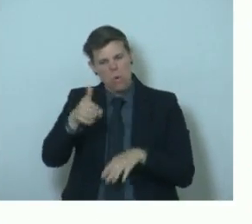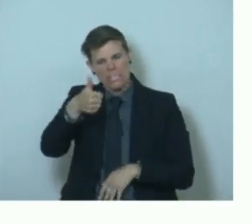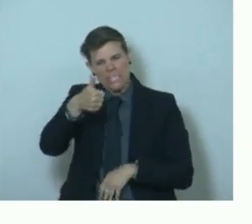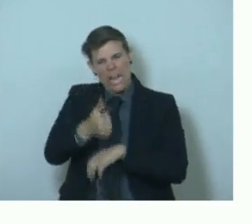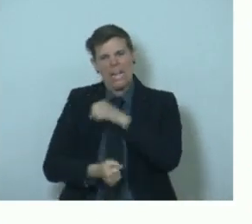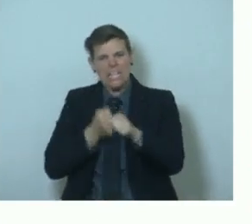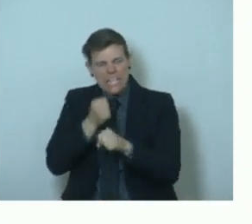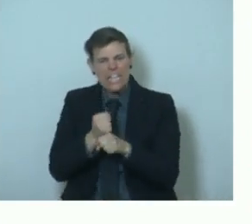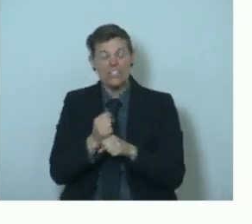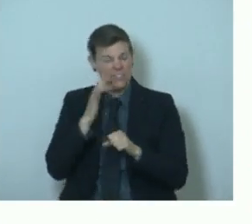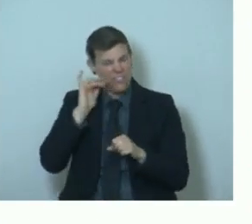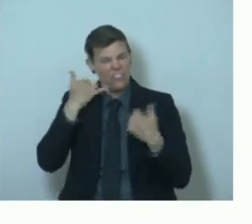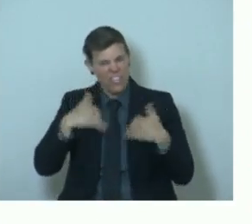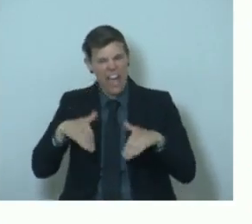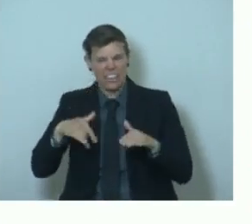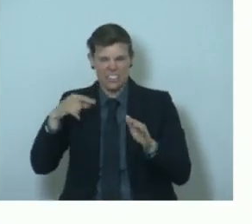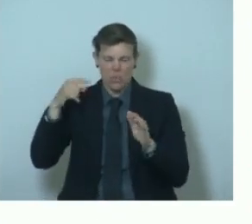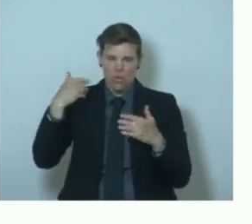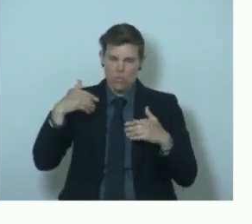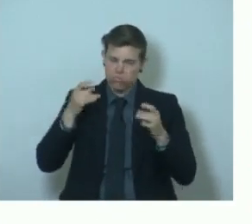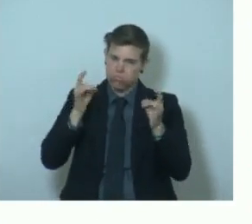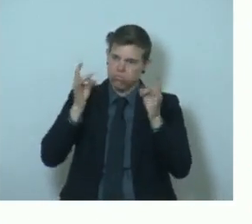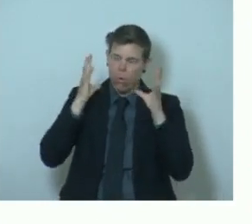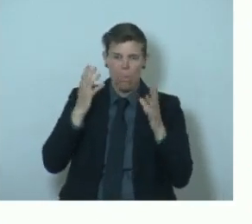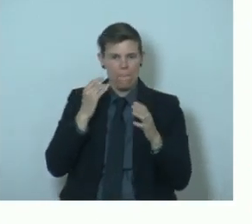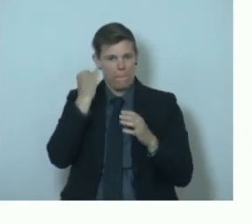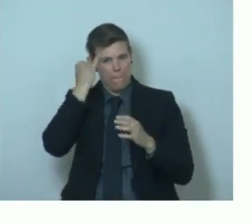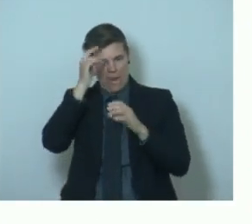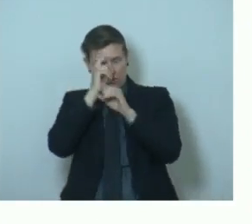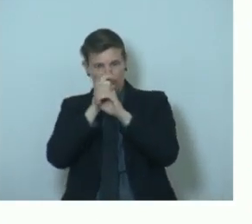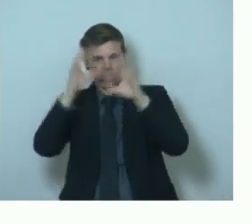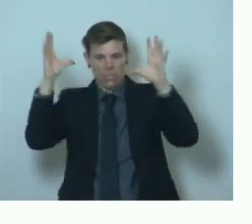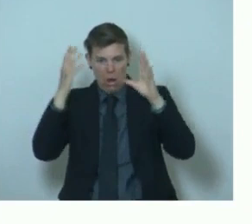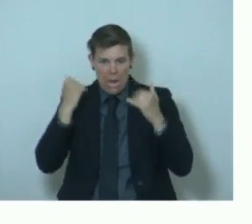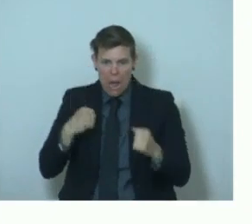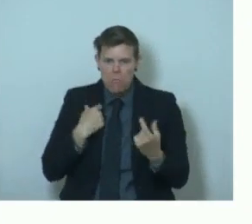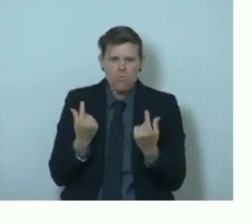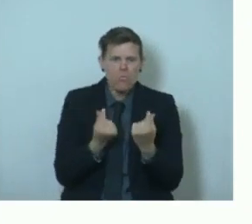IT IS ACROSS THE BOARD. THAT IS SIGNIFICANT.